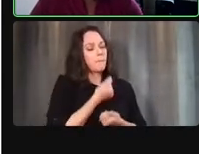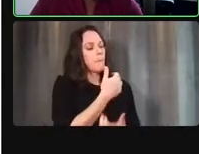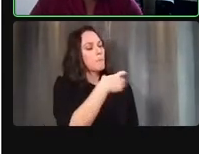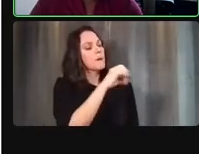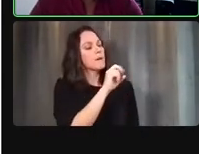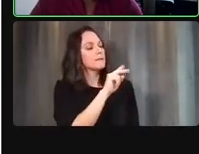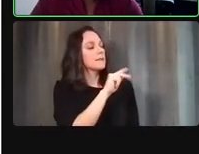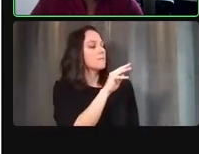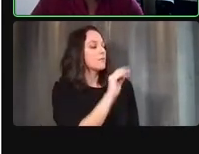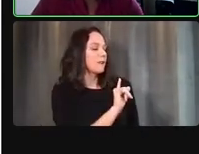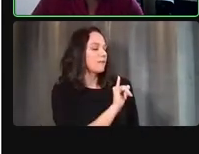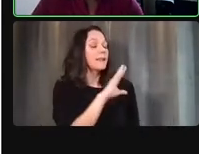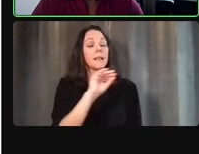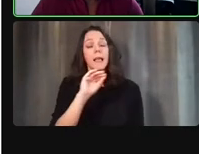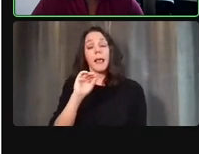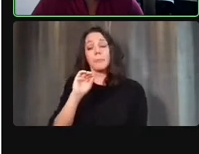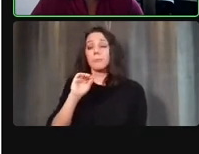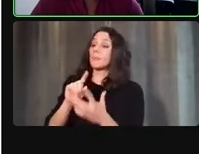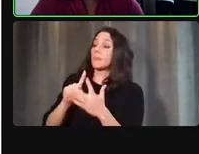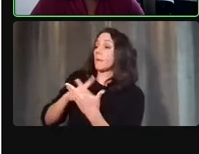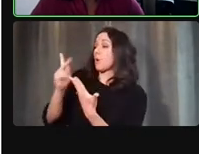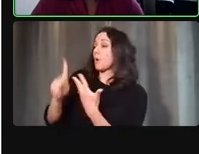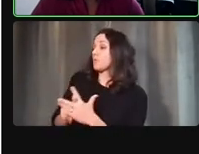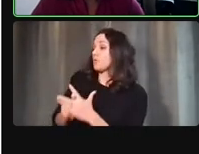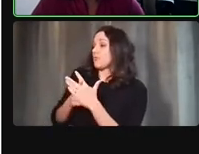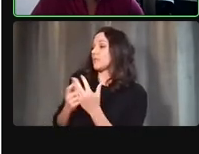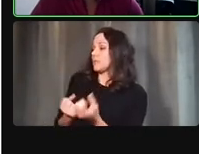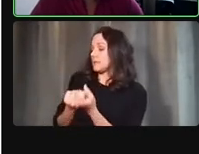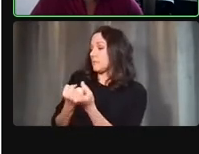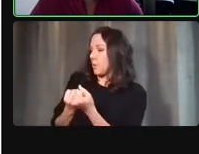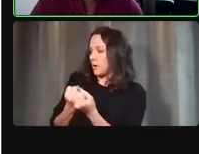by the Academy of American Poets, the Free Library of Philadelphia,